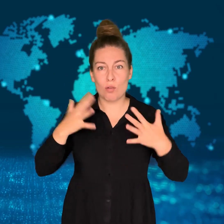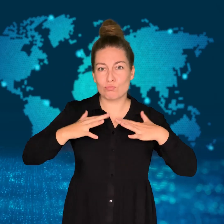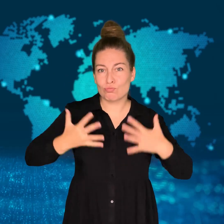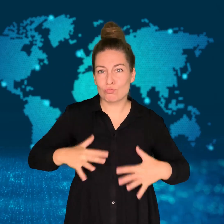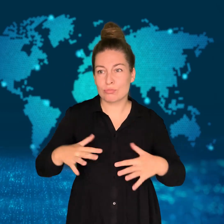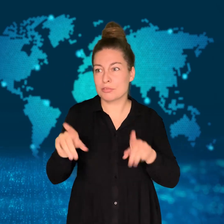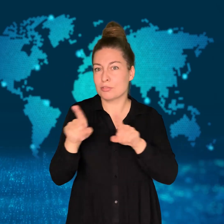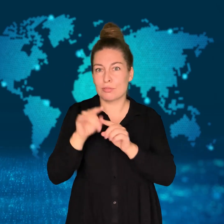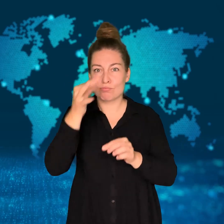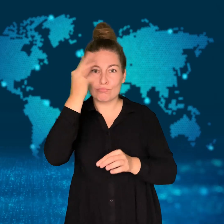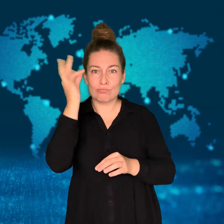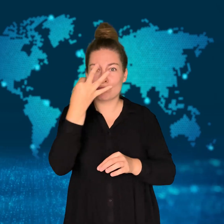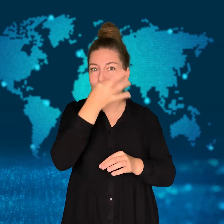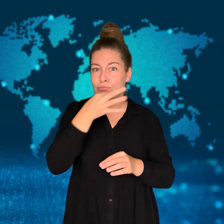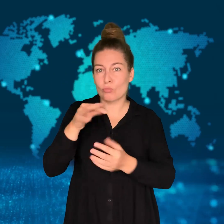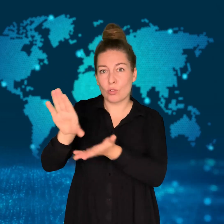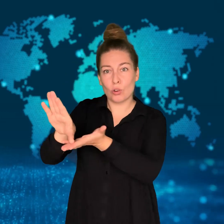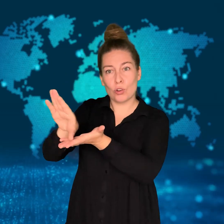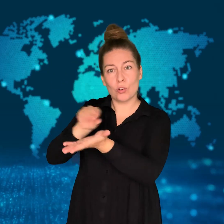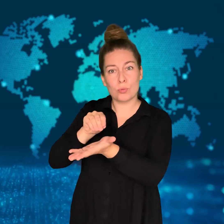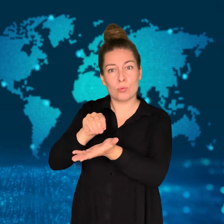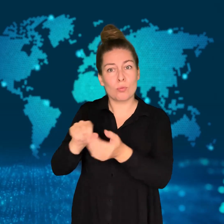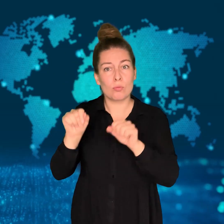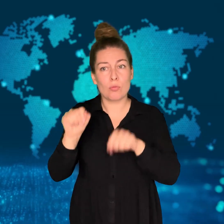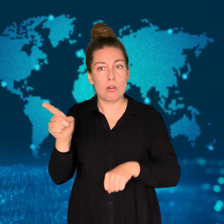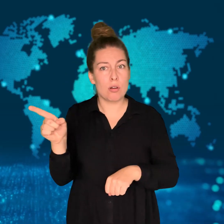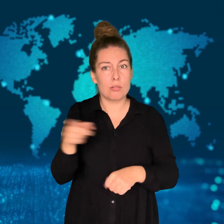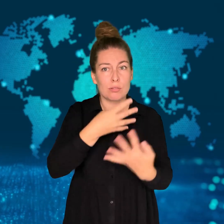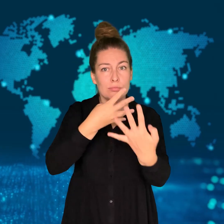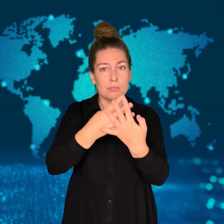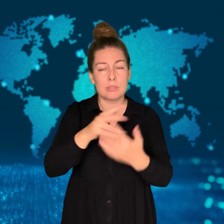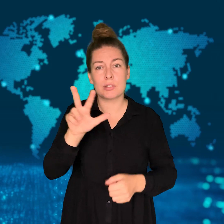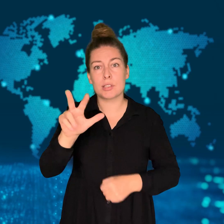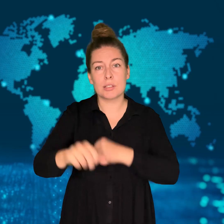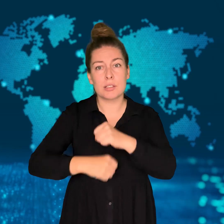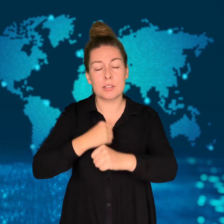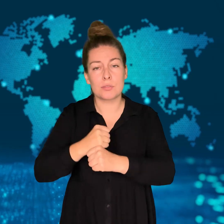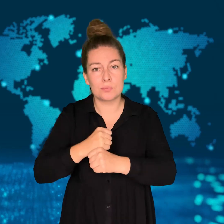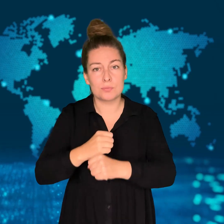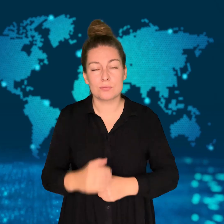with a minimum sentence of three years.